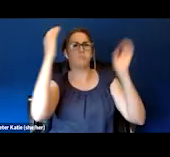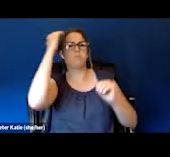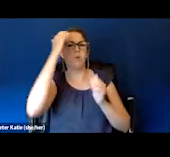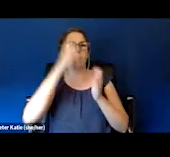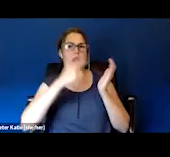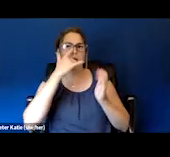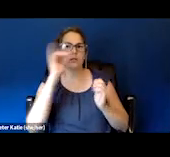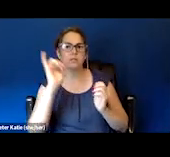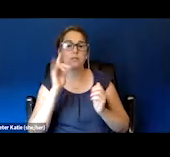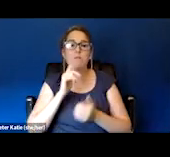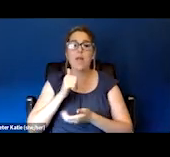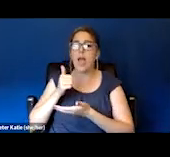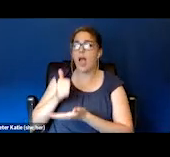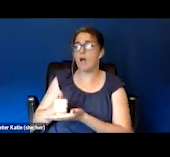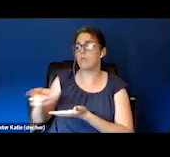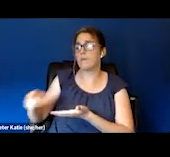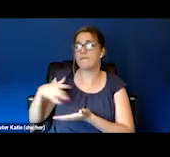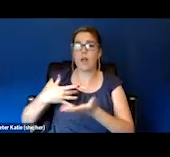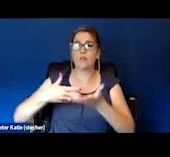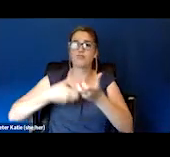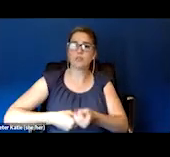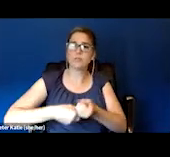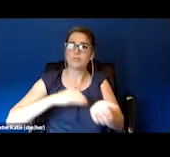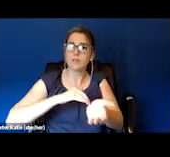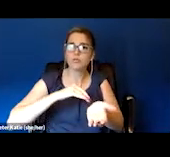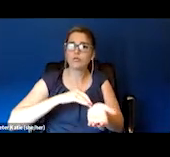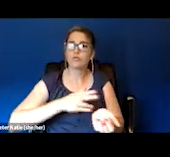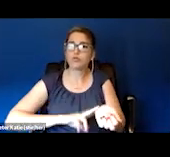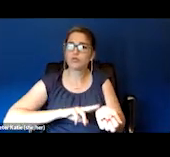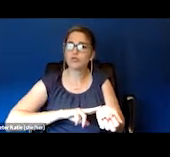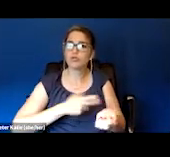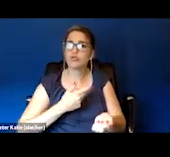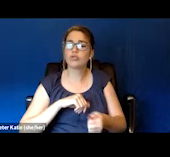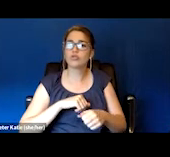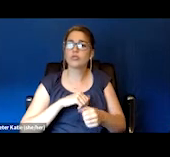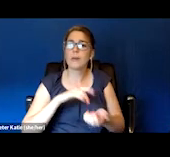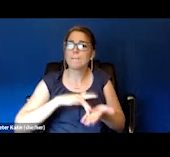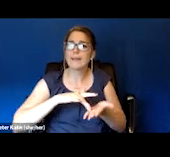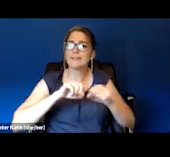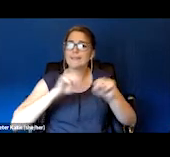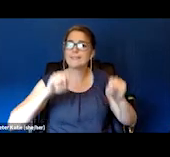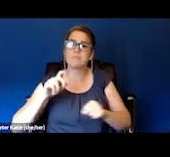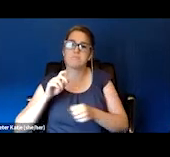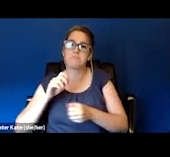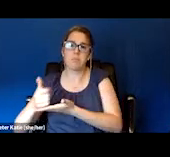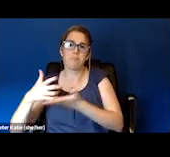but hopefully a trust in the healthcare system, or at least specific providers or types of care. And also just get folks to a place